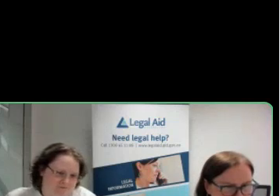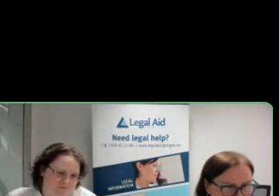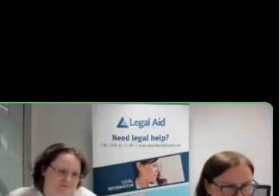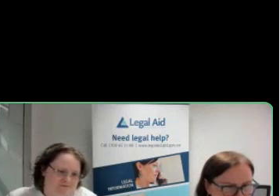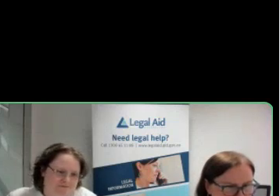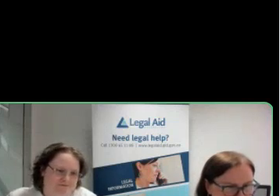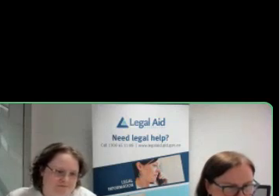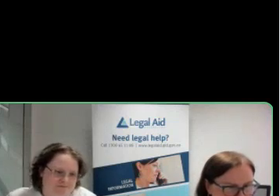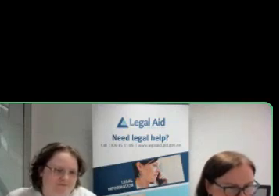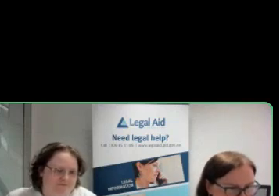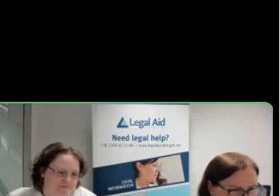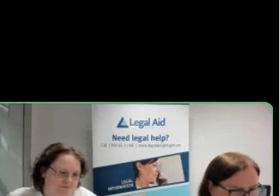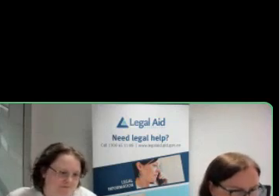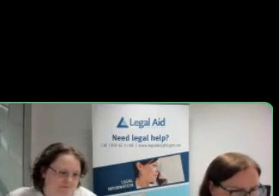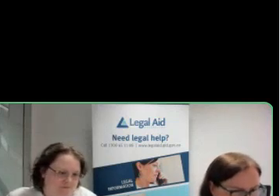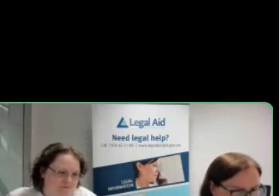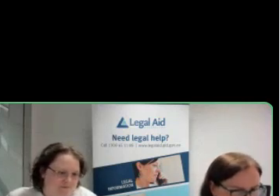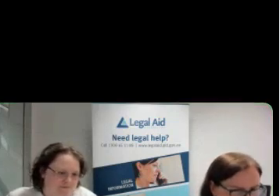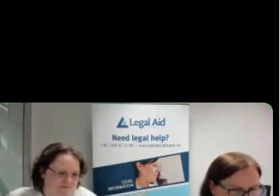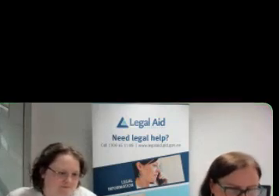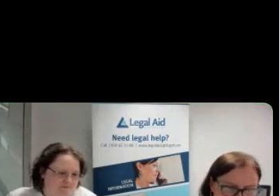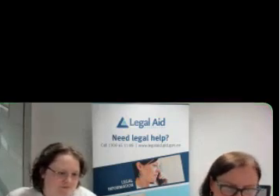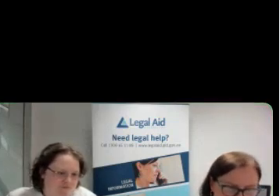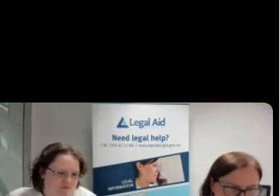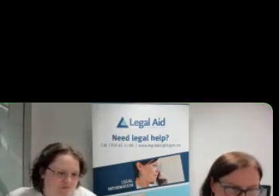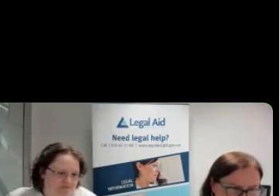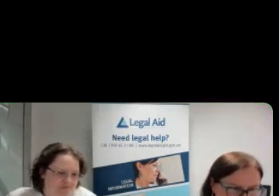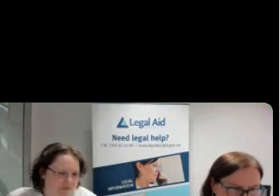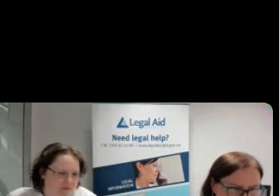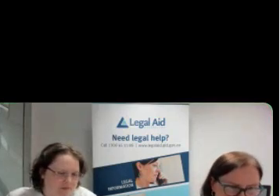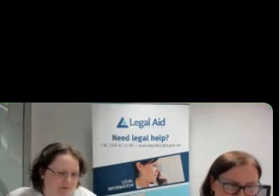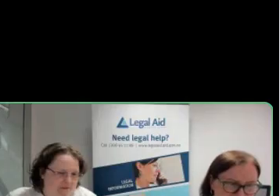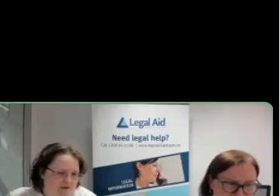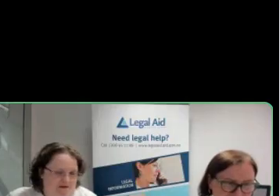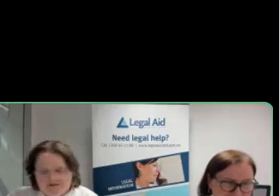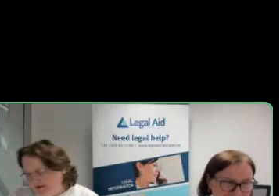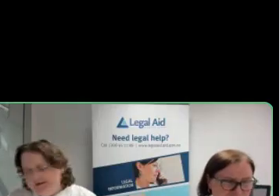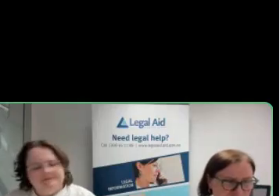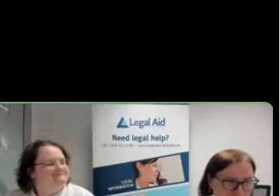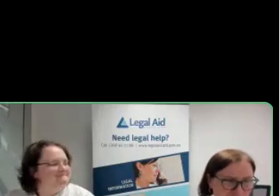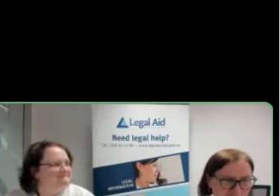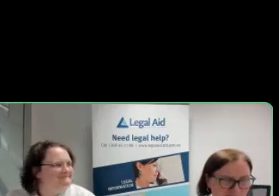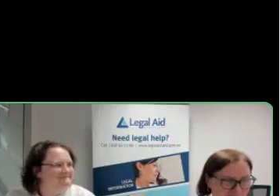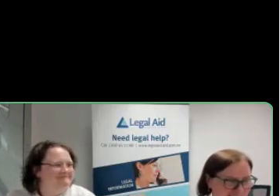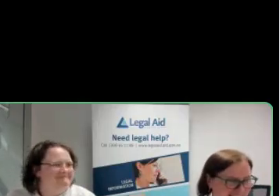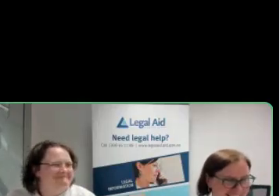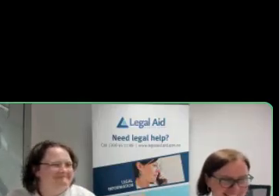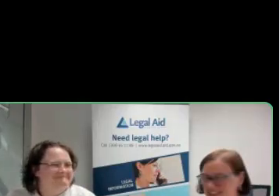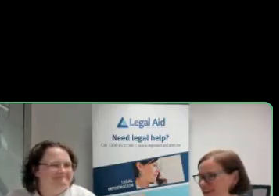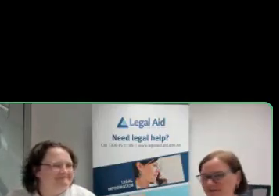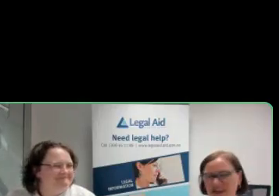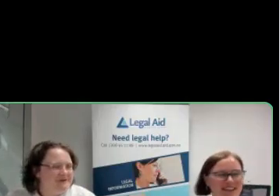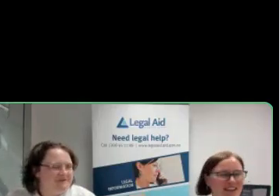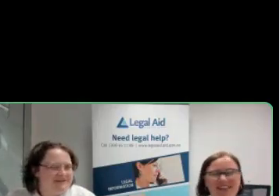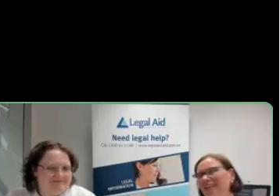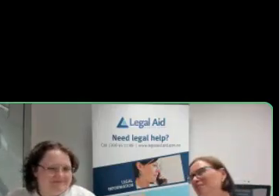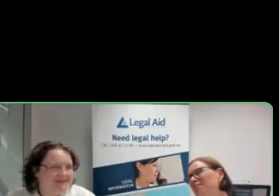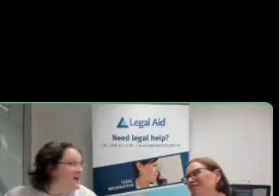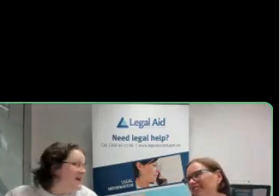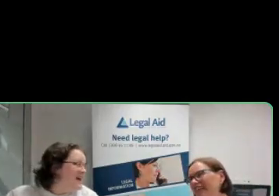submitted before we wrap up. Um no that's it. So we'll call that time now. So thank you so much